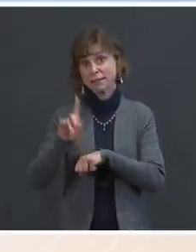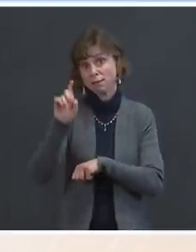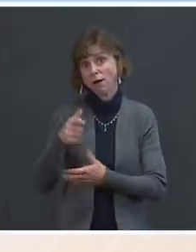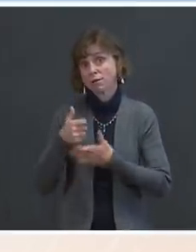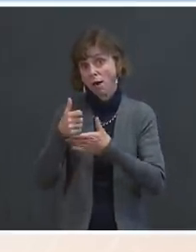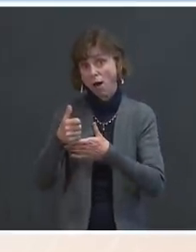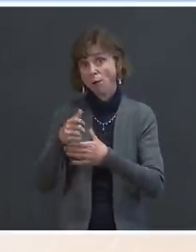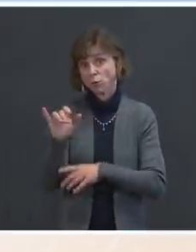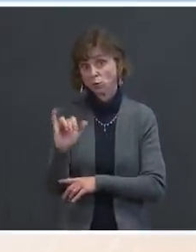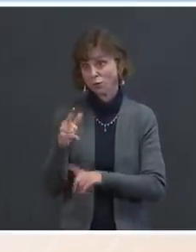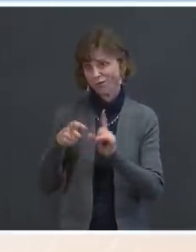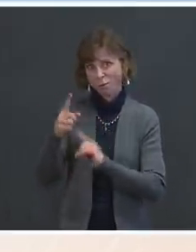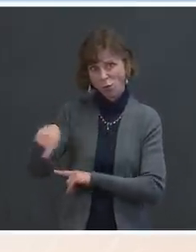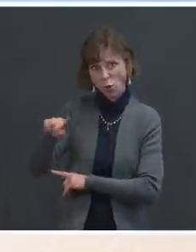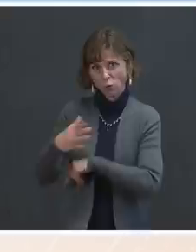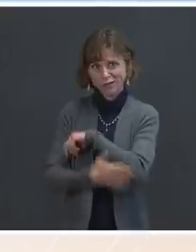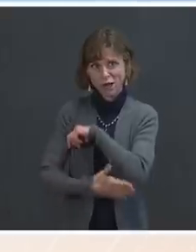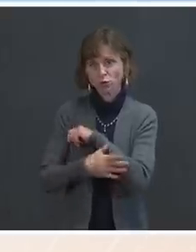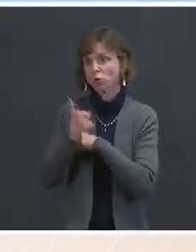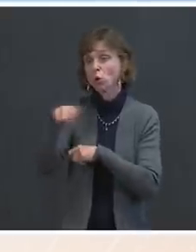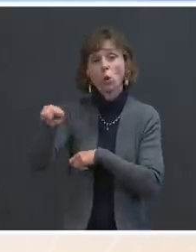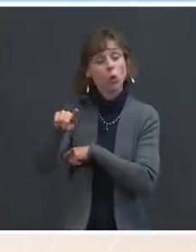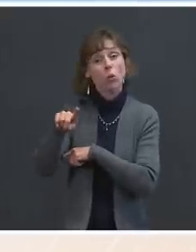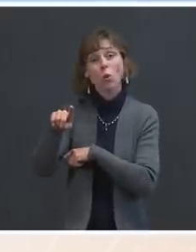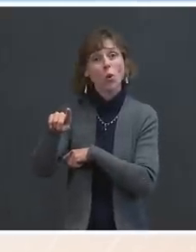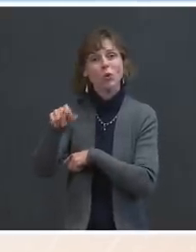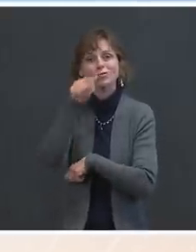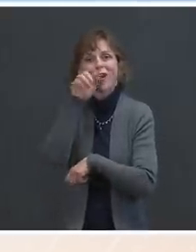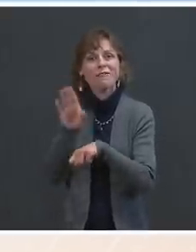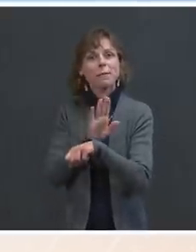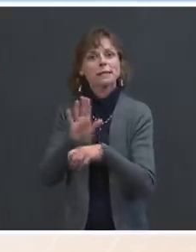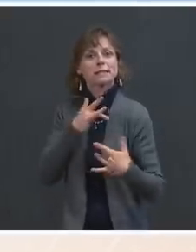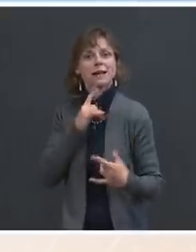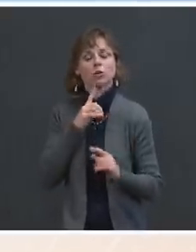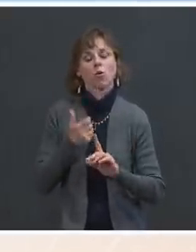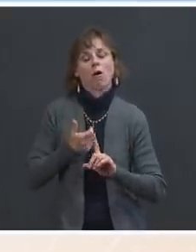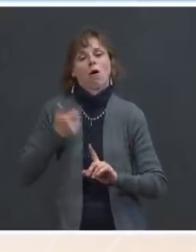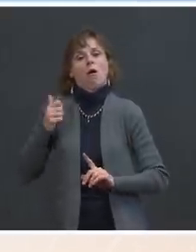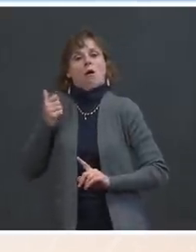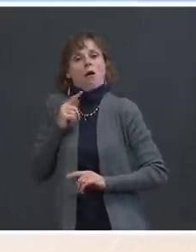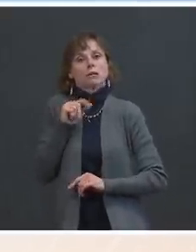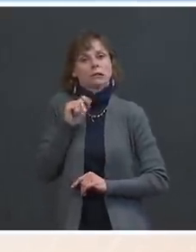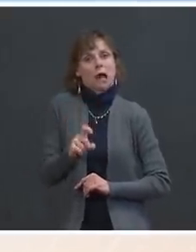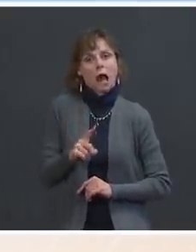who, for too long, have evaded taxes, underpaid workers, and failed to be part of the solution